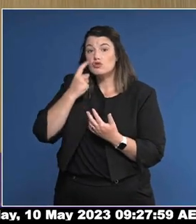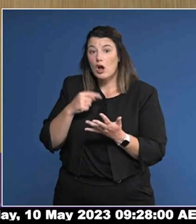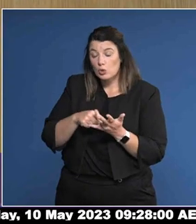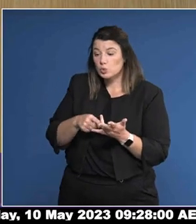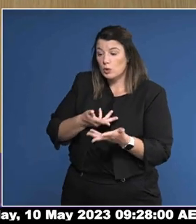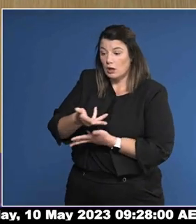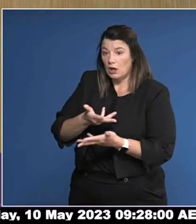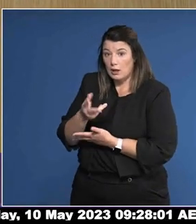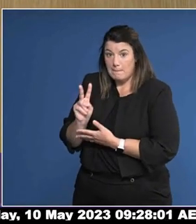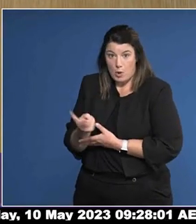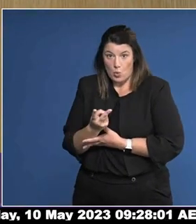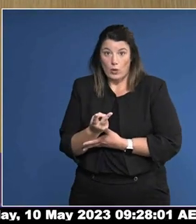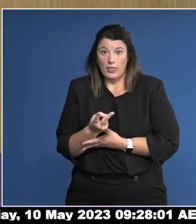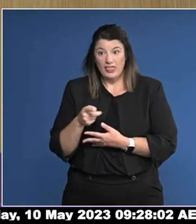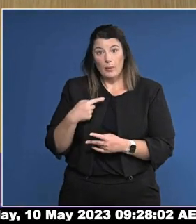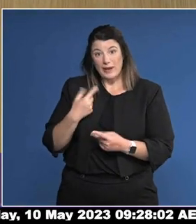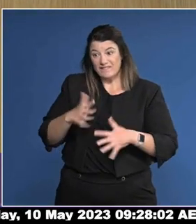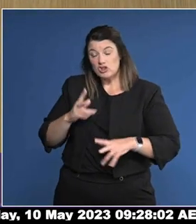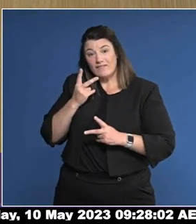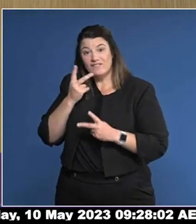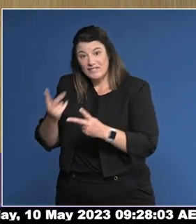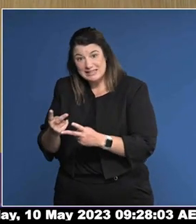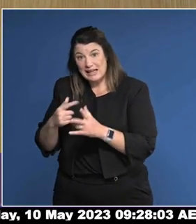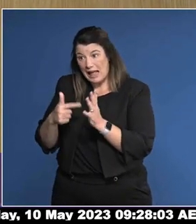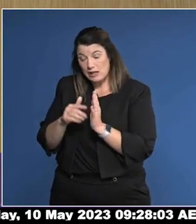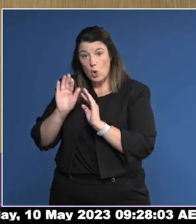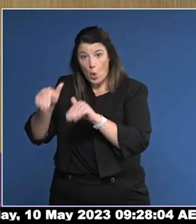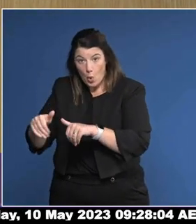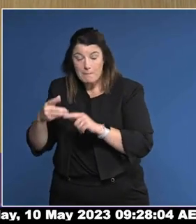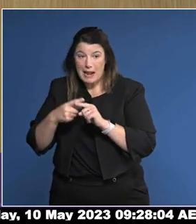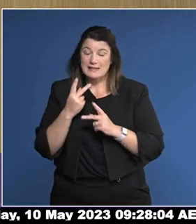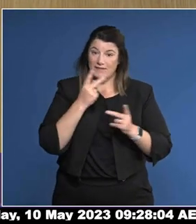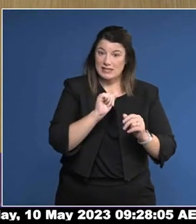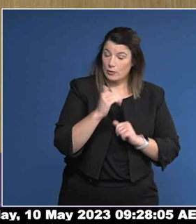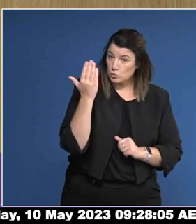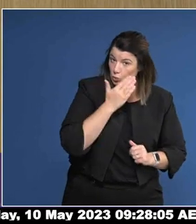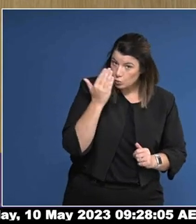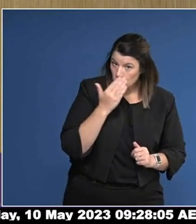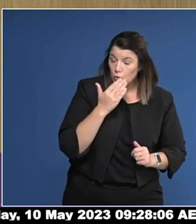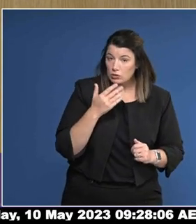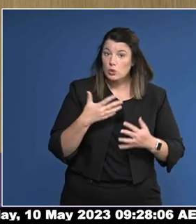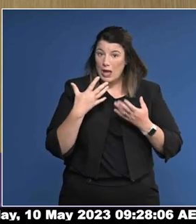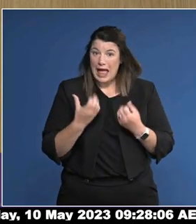They were certainly visited, both at home and at school. So, there was engagement with them.